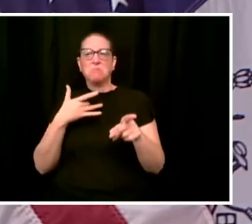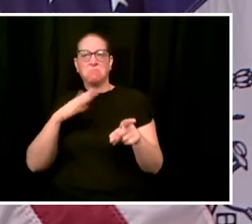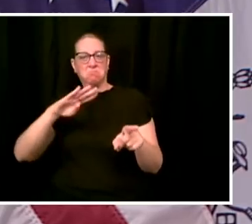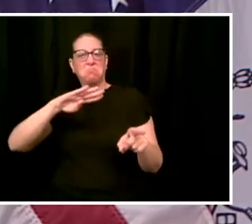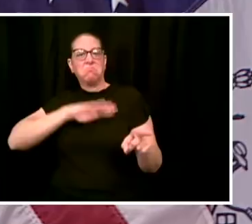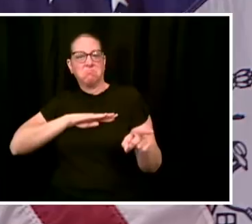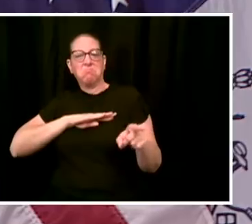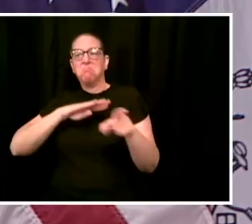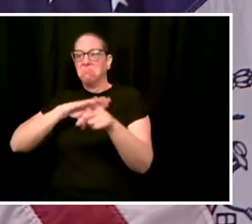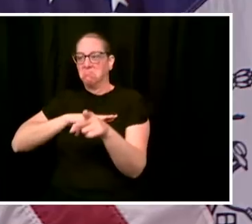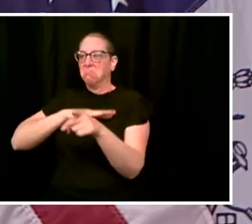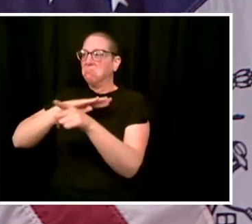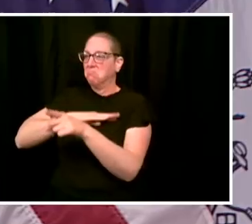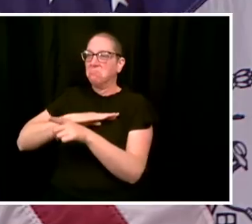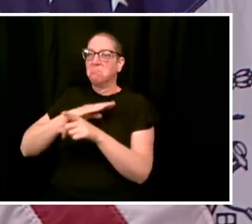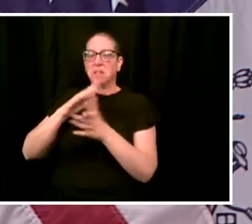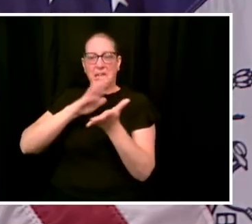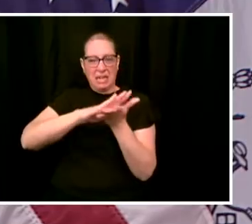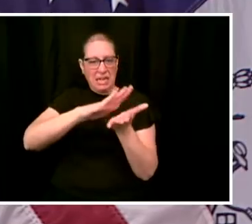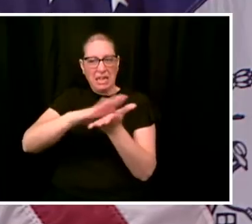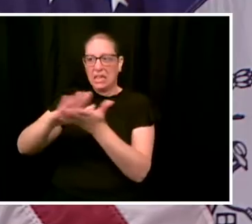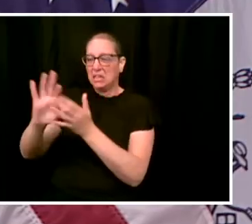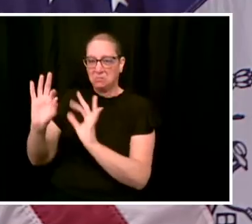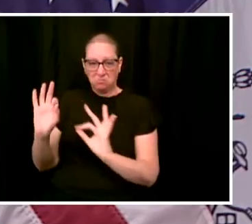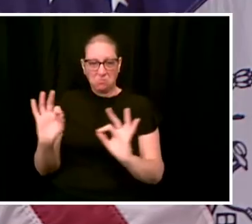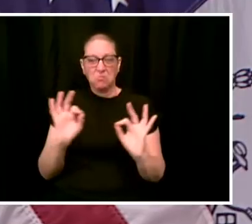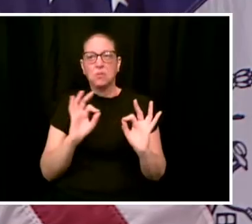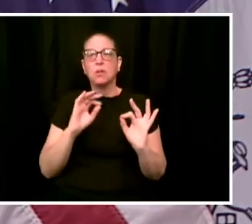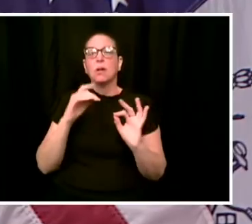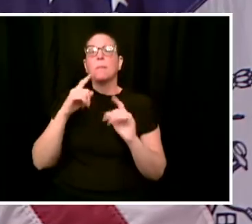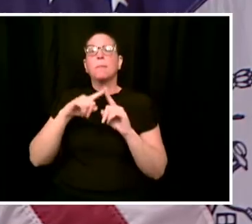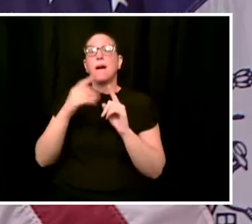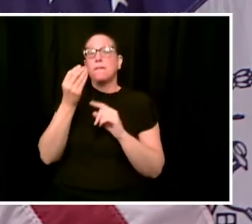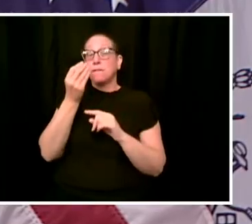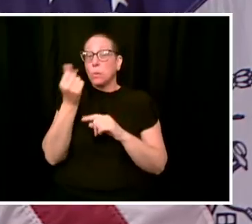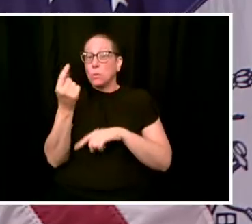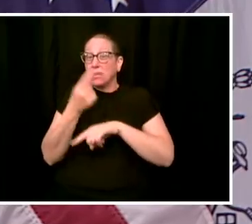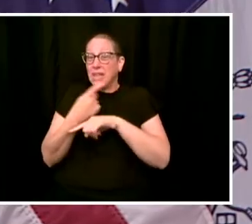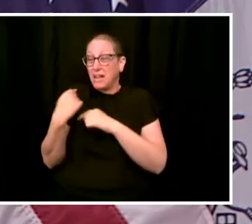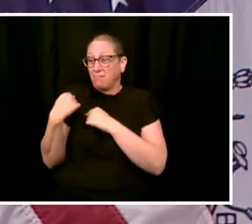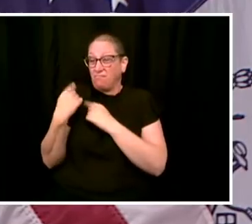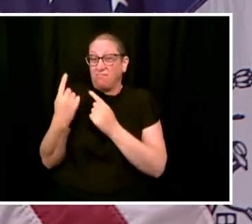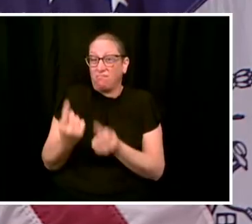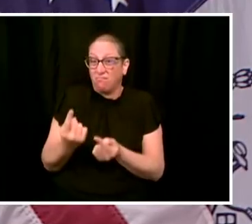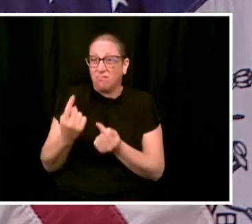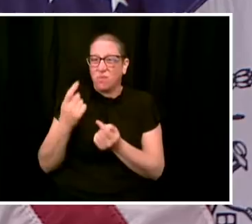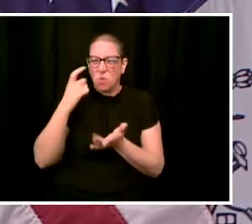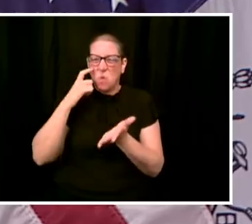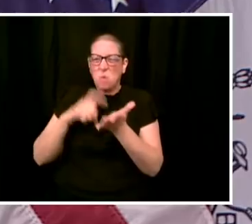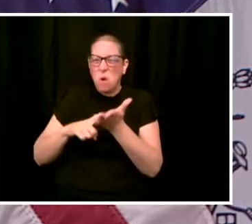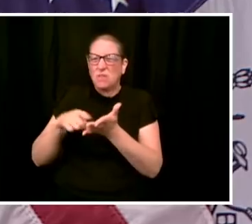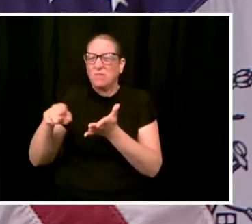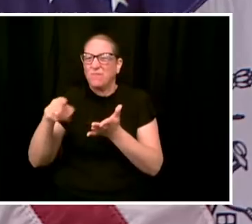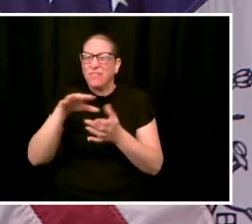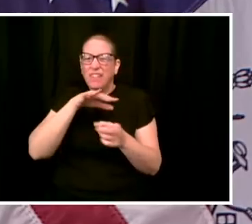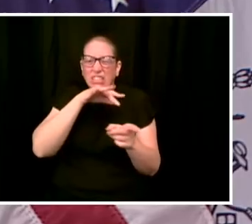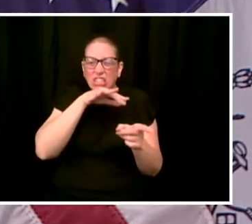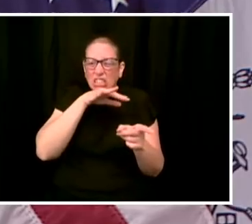BECAUSE THE SANITATION DEPARTMENT KEPT CONFIRMING THEY WERE SATISFIED